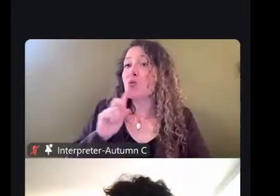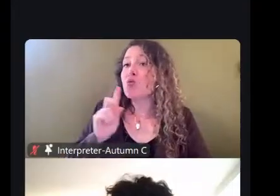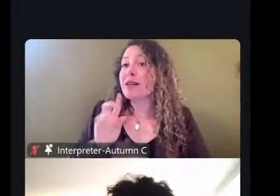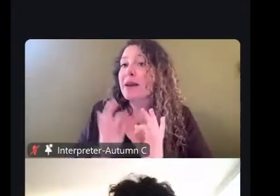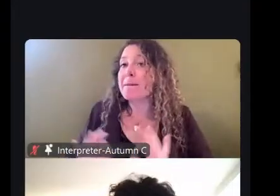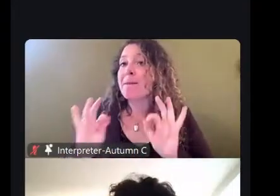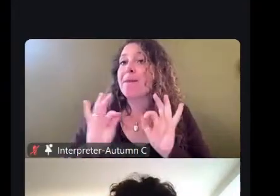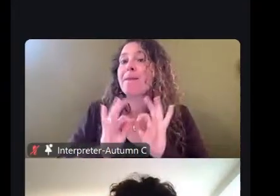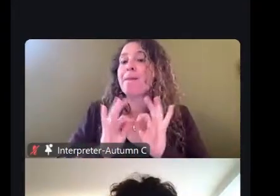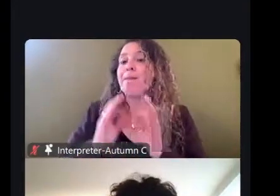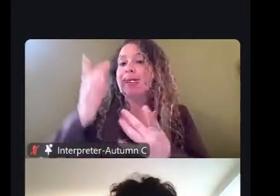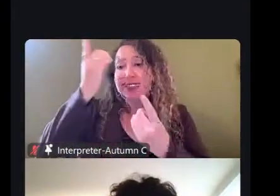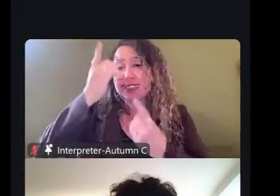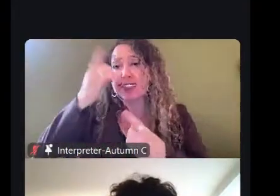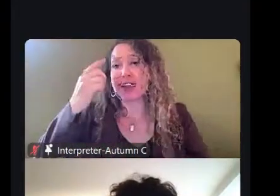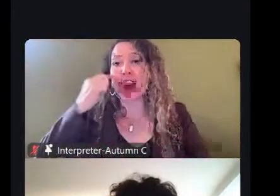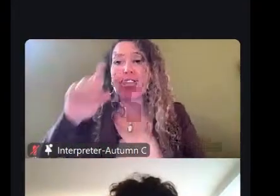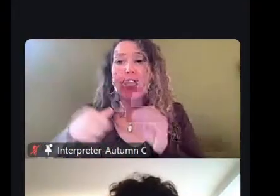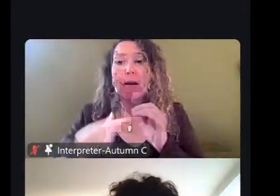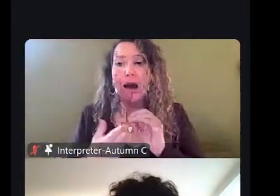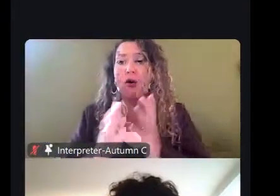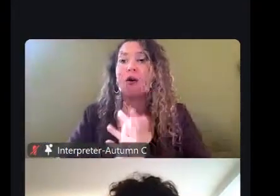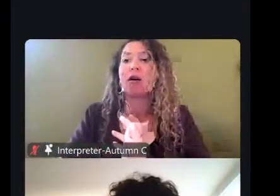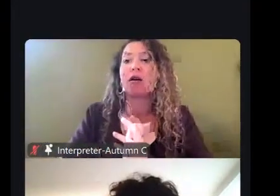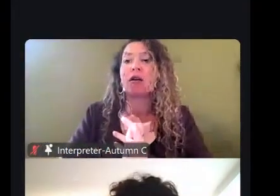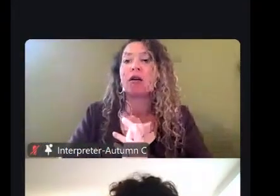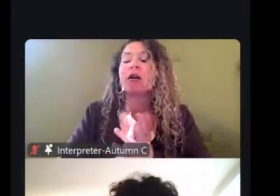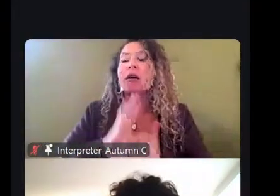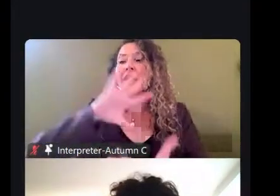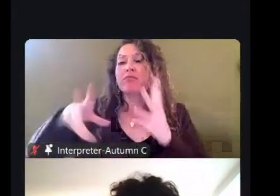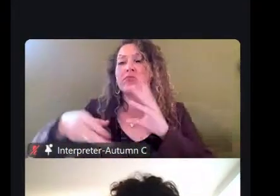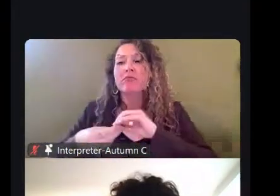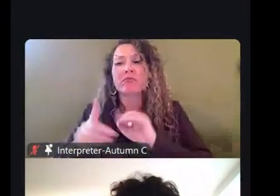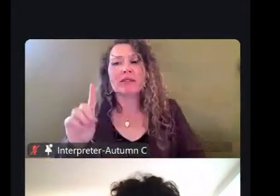the way and under the umbrella of disability. Just know for this